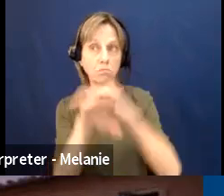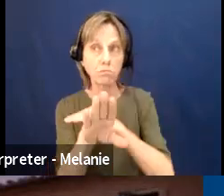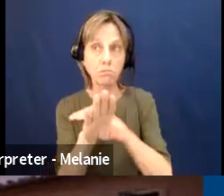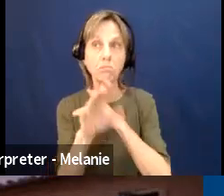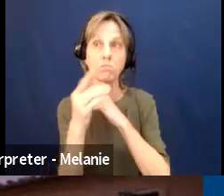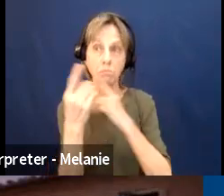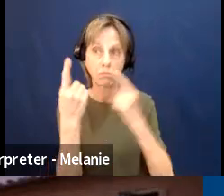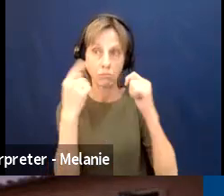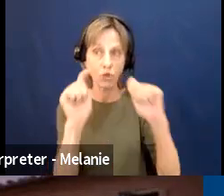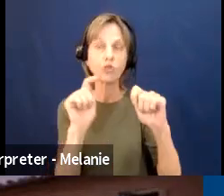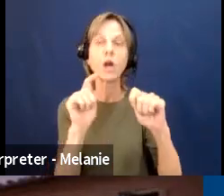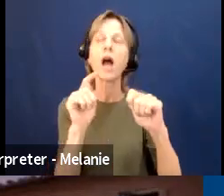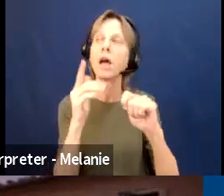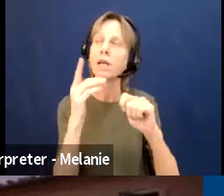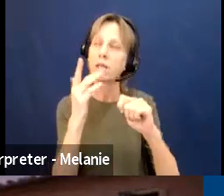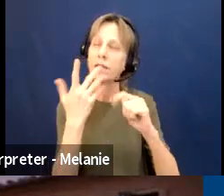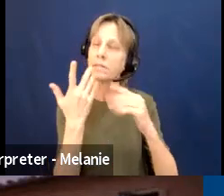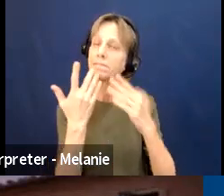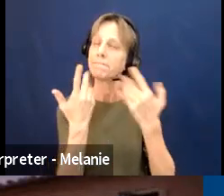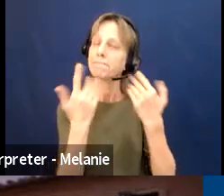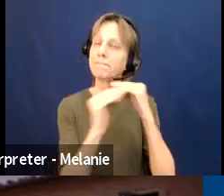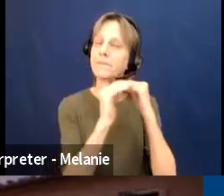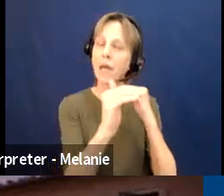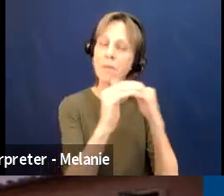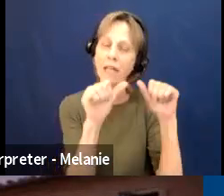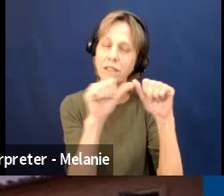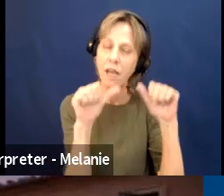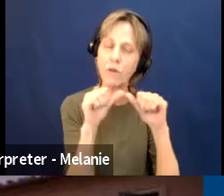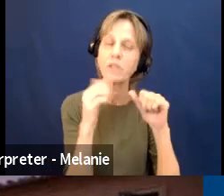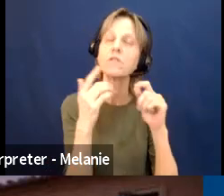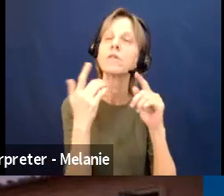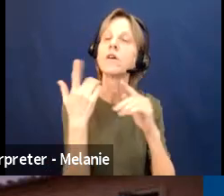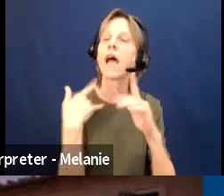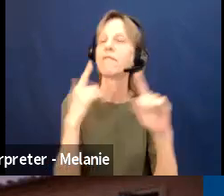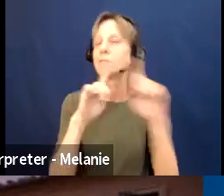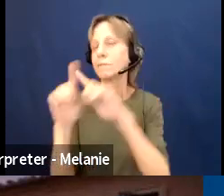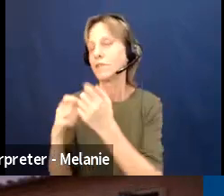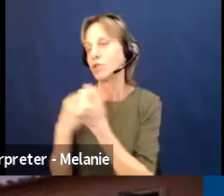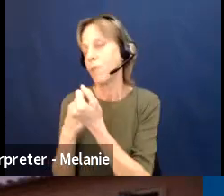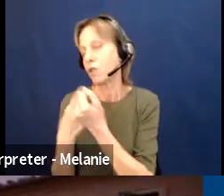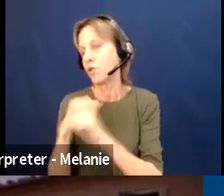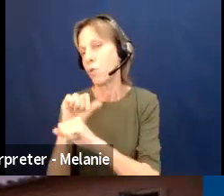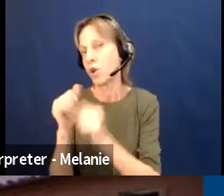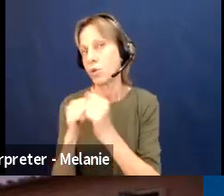specific sponsors that that we work with to do this and in the Cameron Peak area we actually